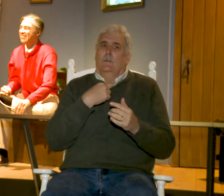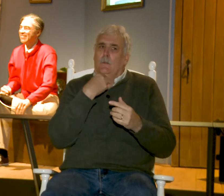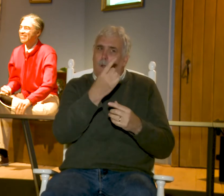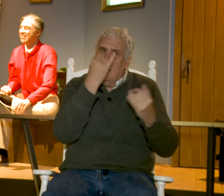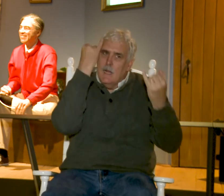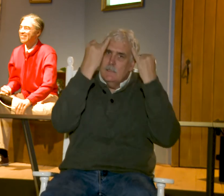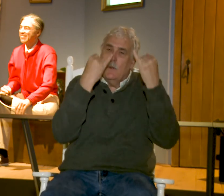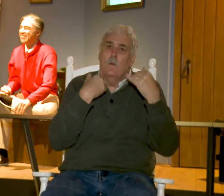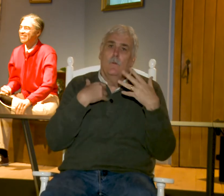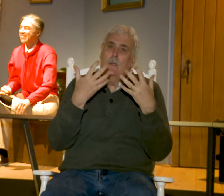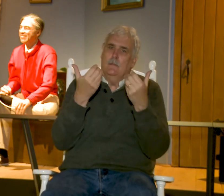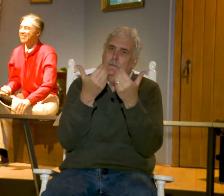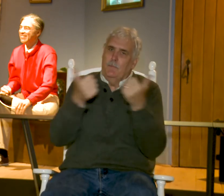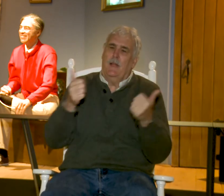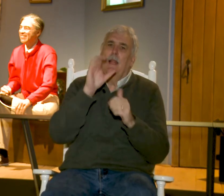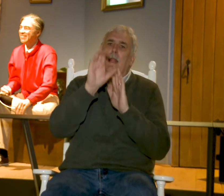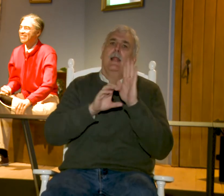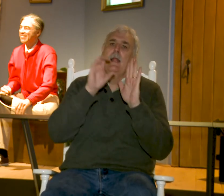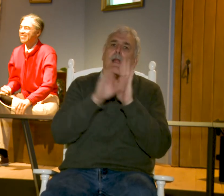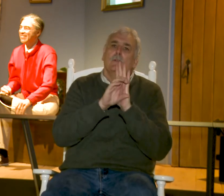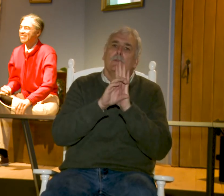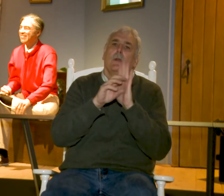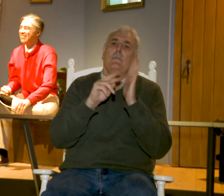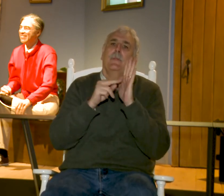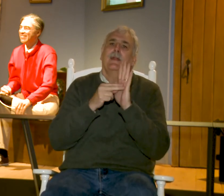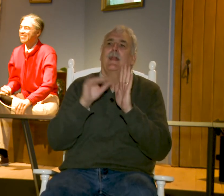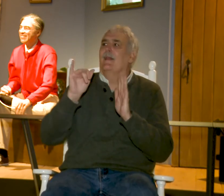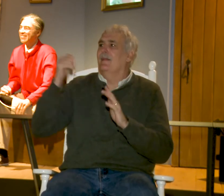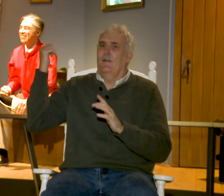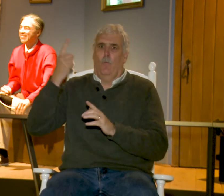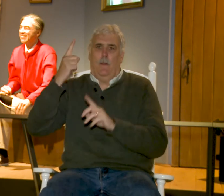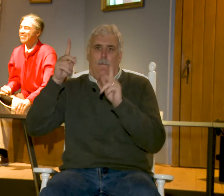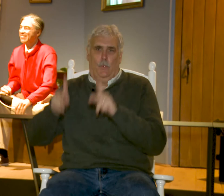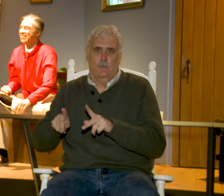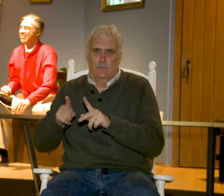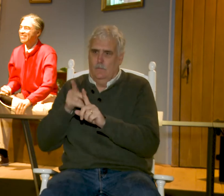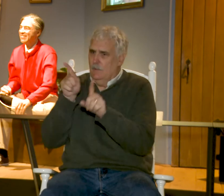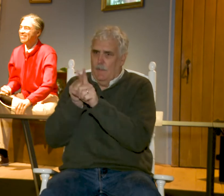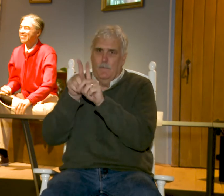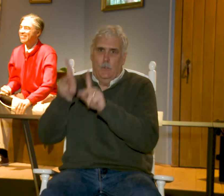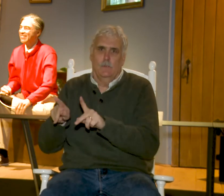One idea we will implement is to separate characters. That means like Mister Rogers needs one ASL actor.